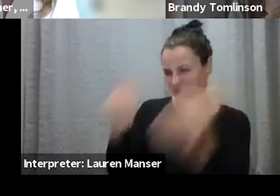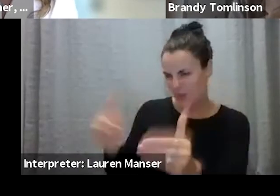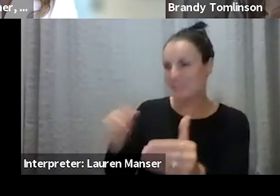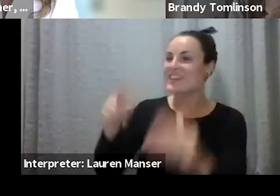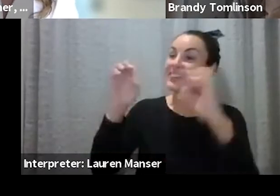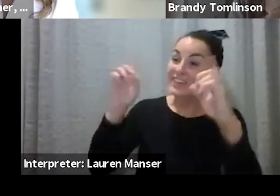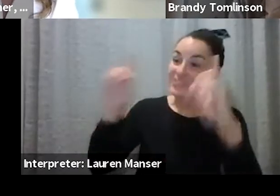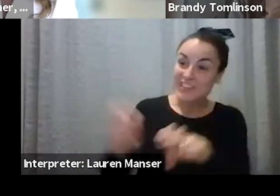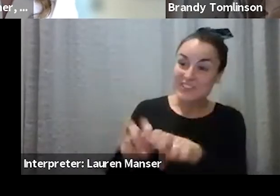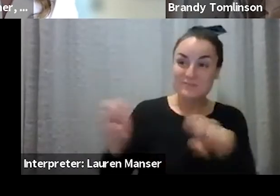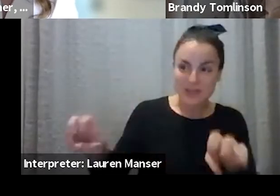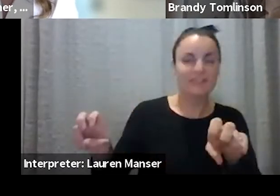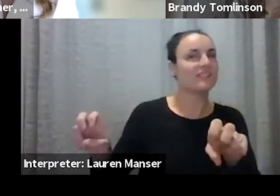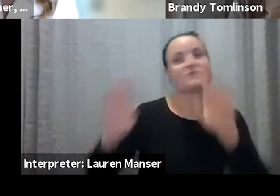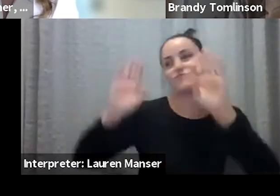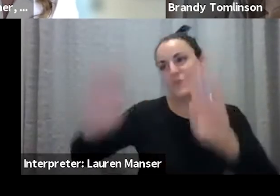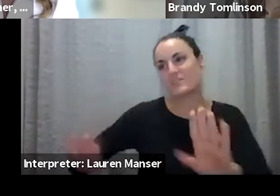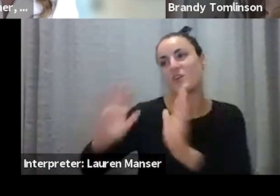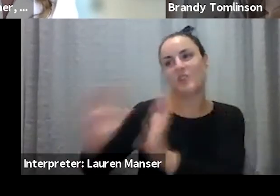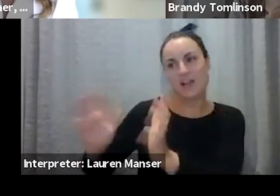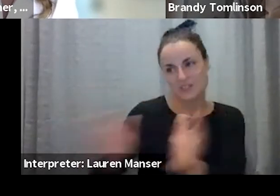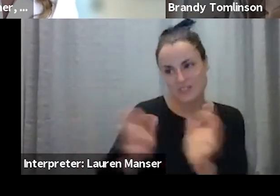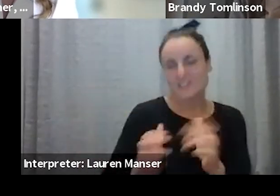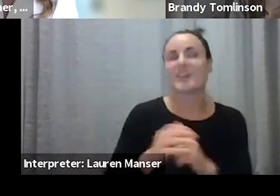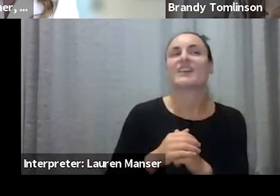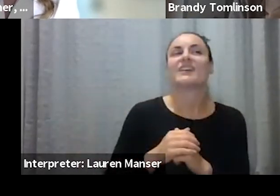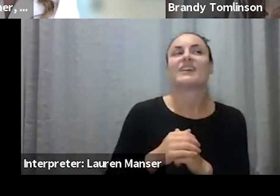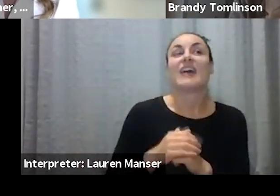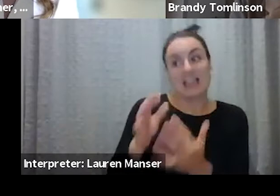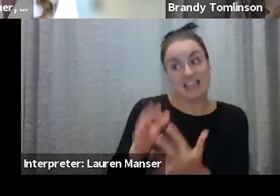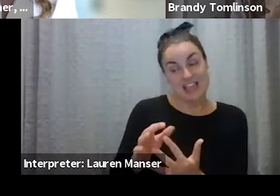if not already starting school in the next week or so,